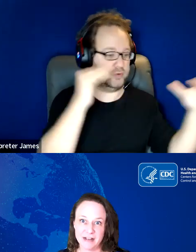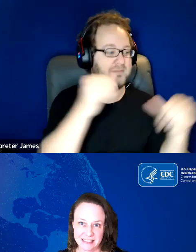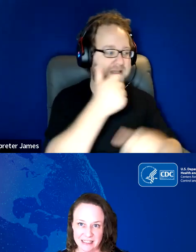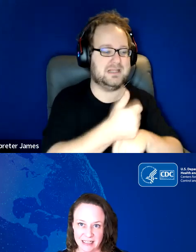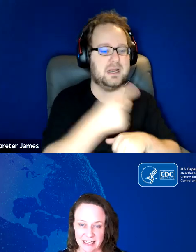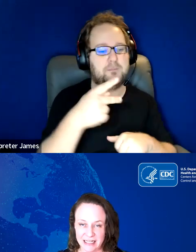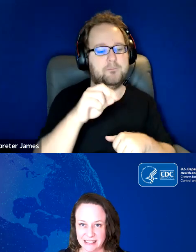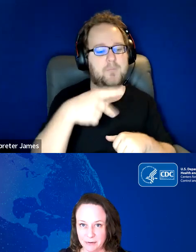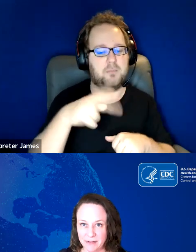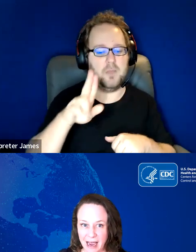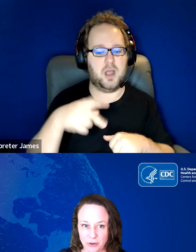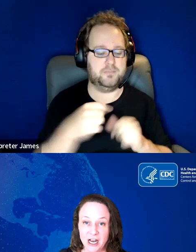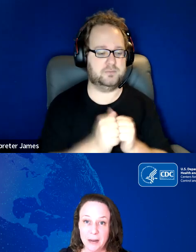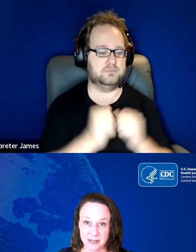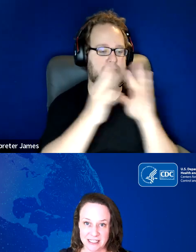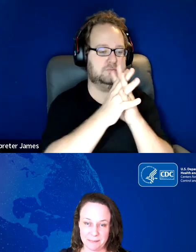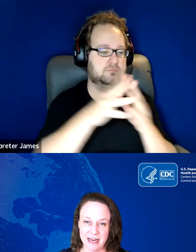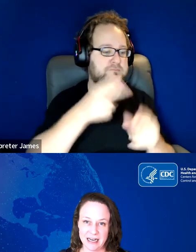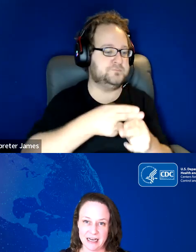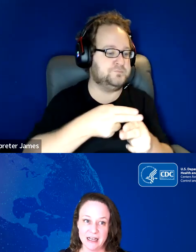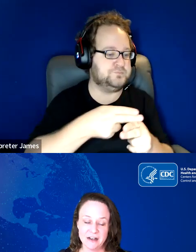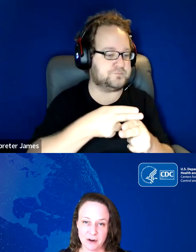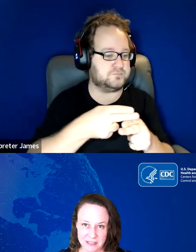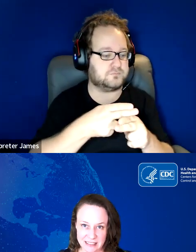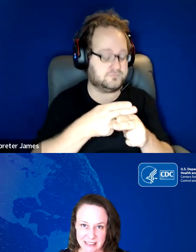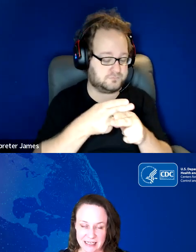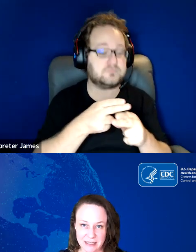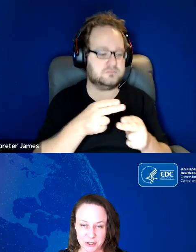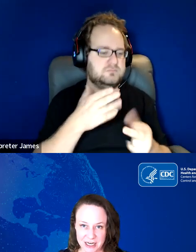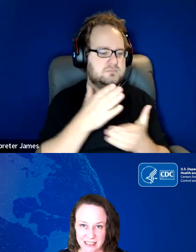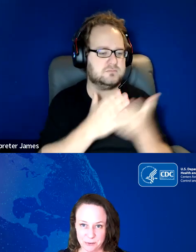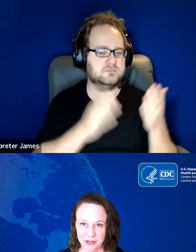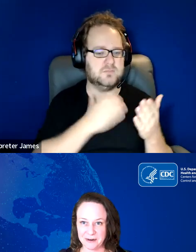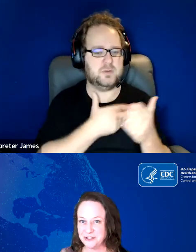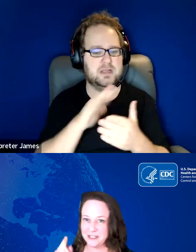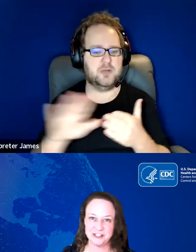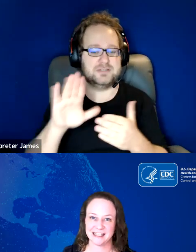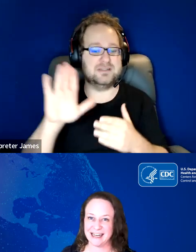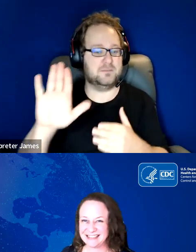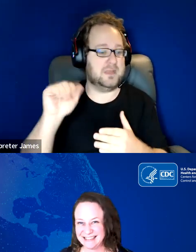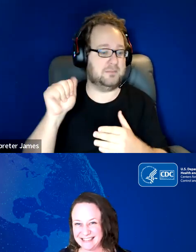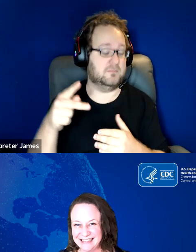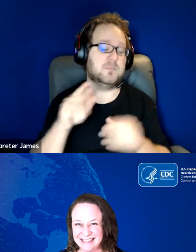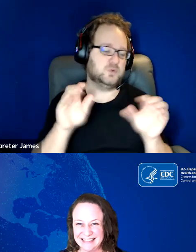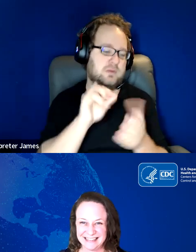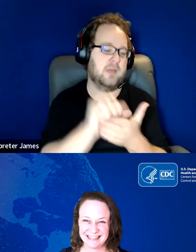vaccine clinic and some of our participating pharmacies and the bridge access program are doing just that.